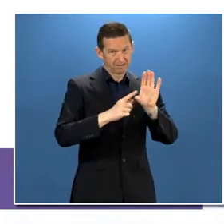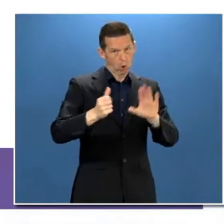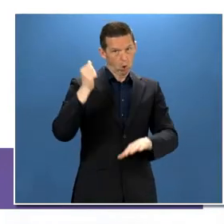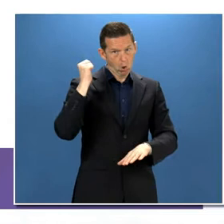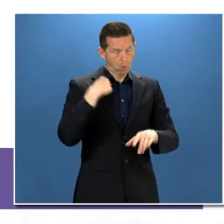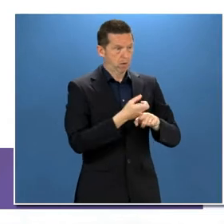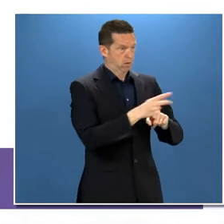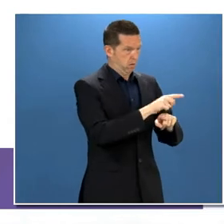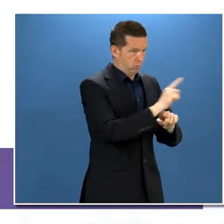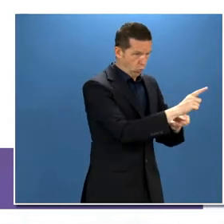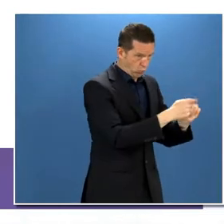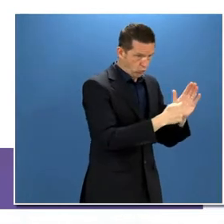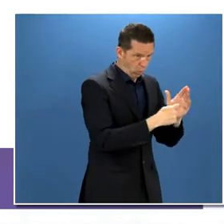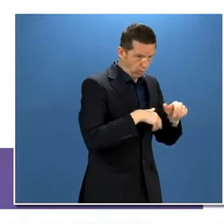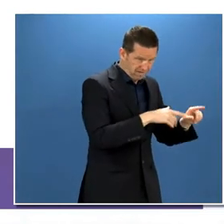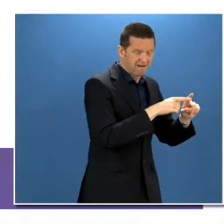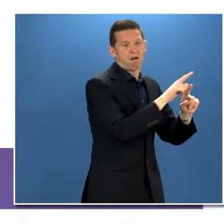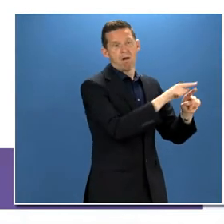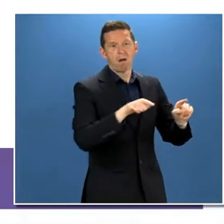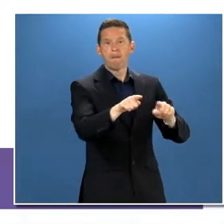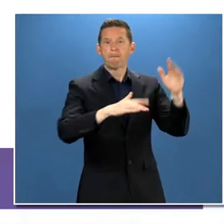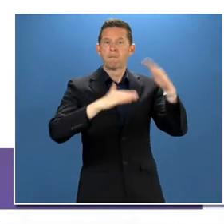And they said, "Well, we're renovating our premises.